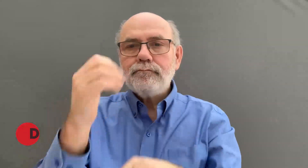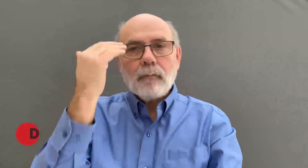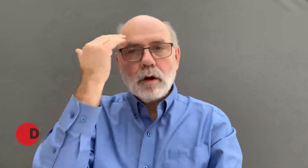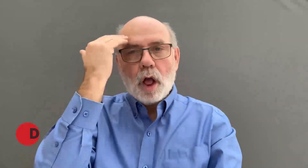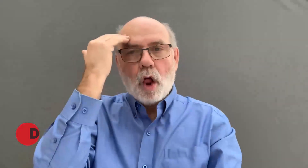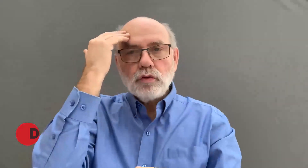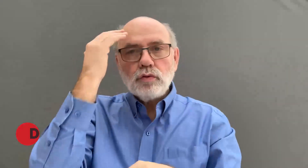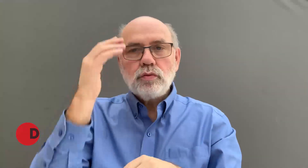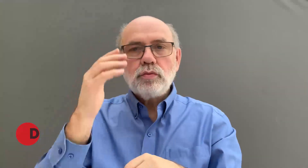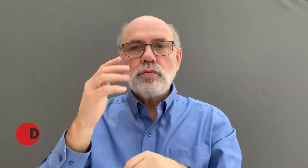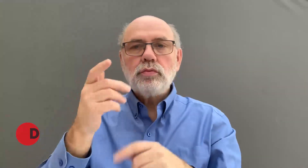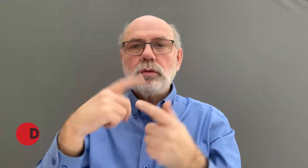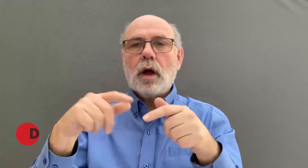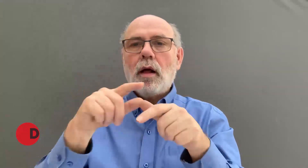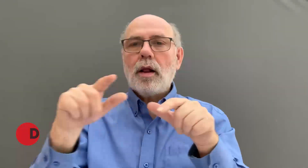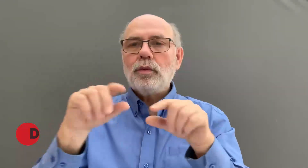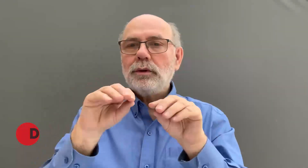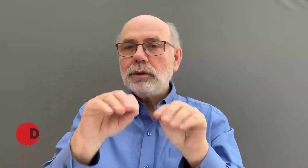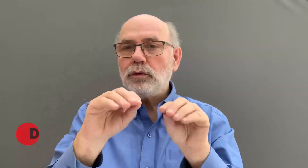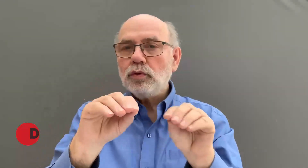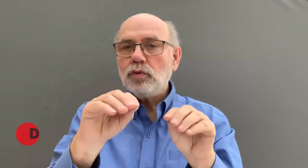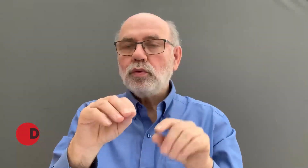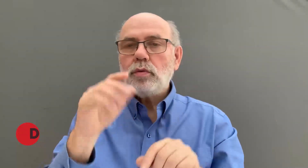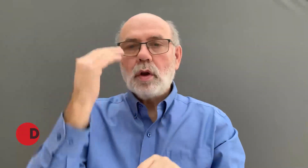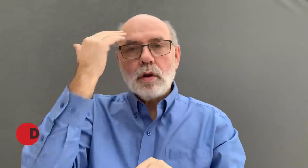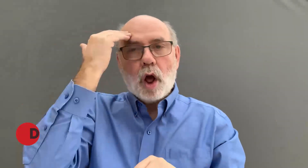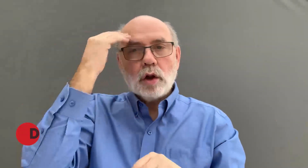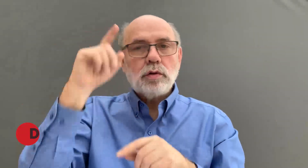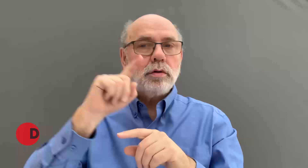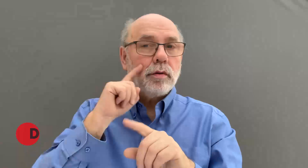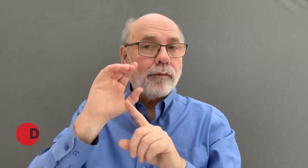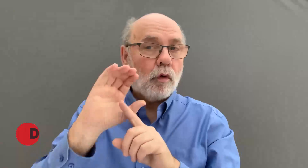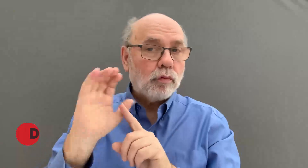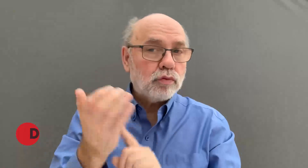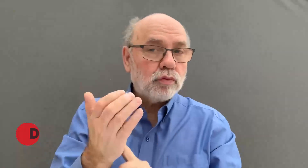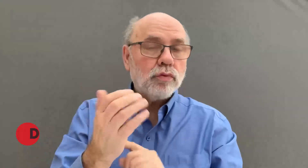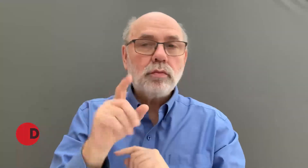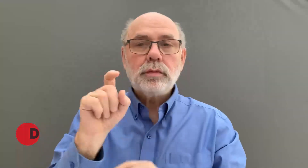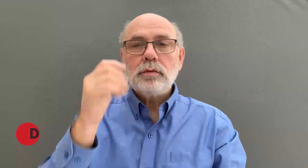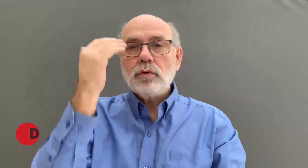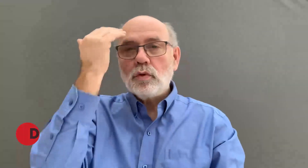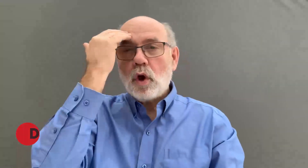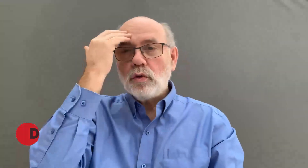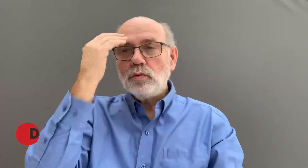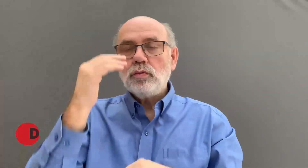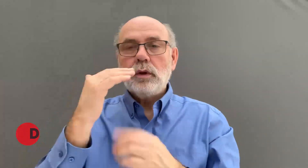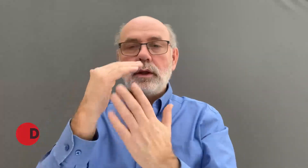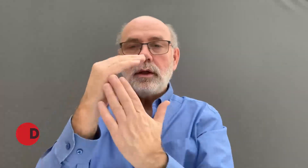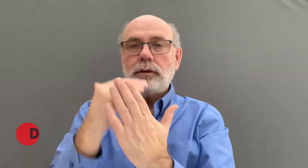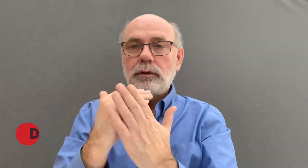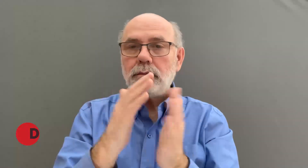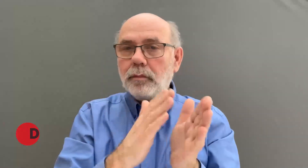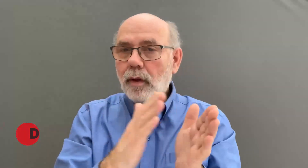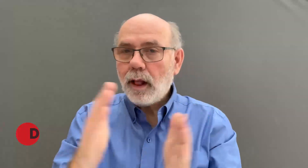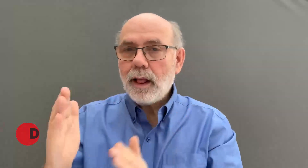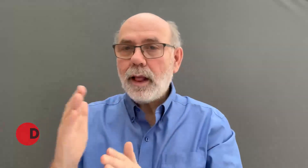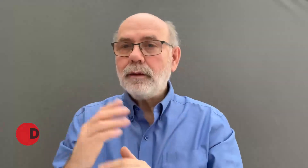knowledge courses for sign language teaching... knowledge of Deaf culture, and familiar with lesson plans